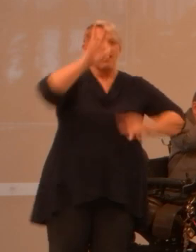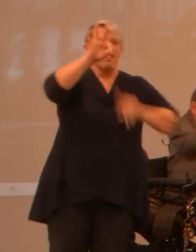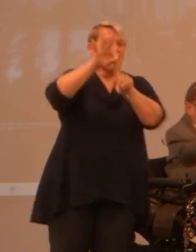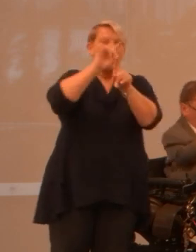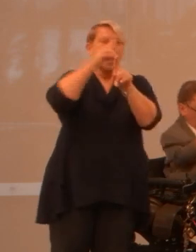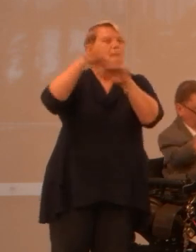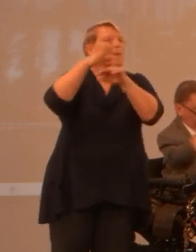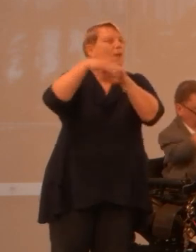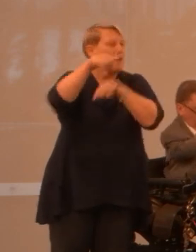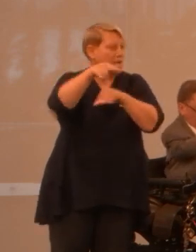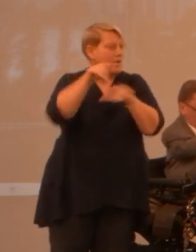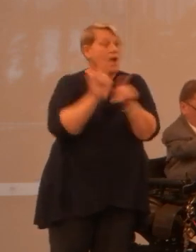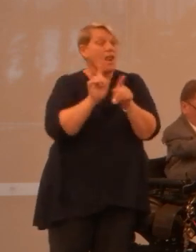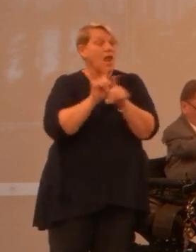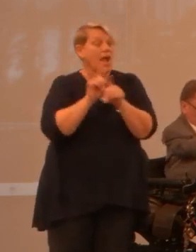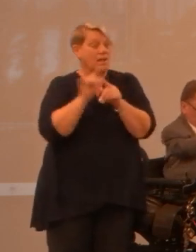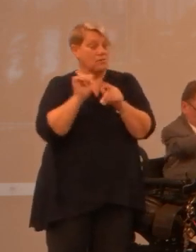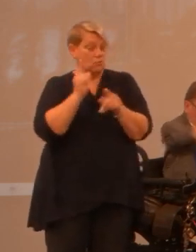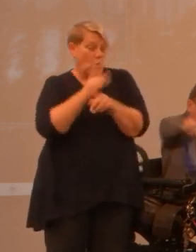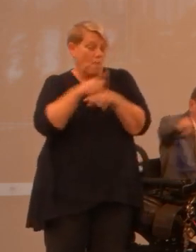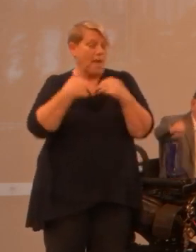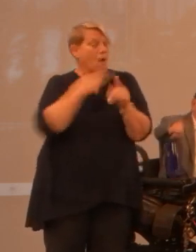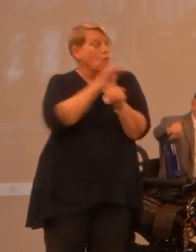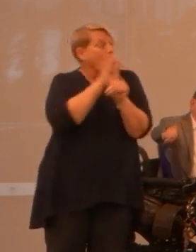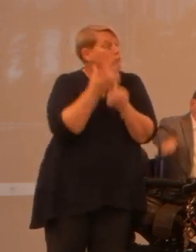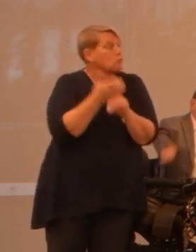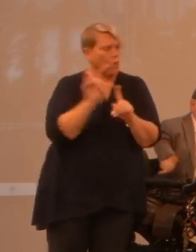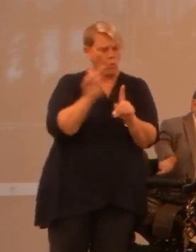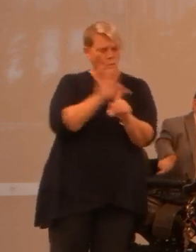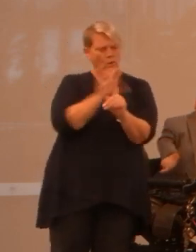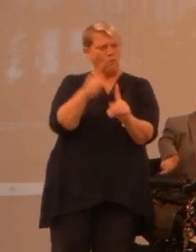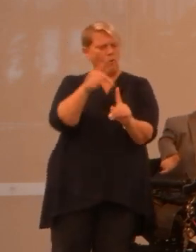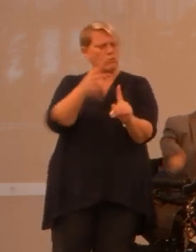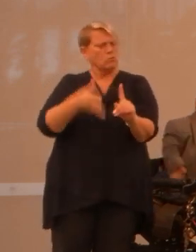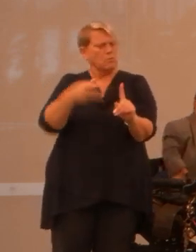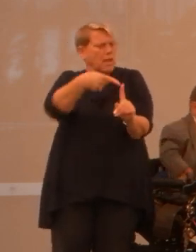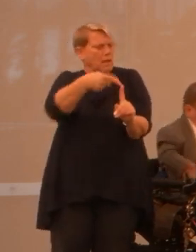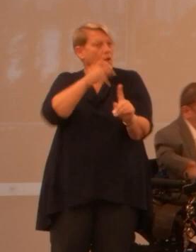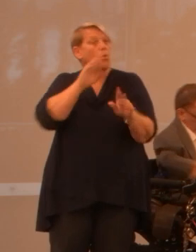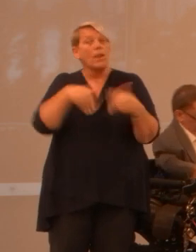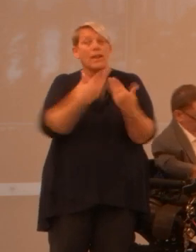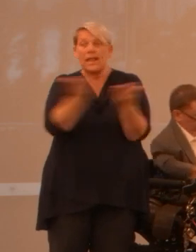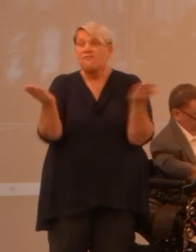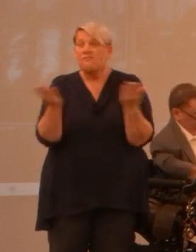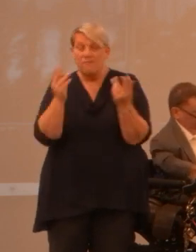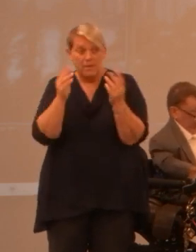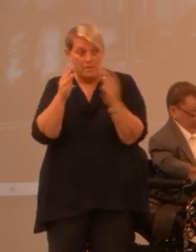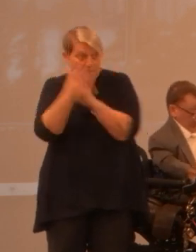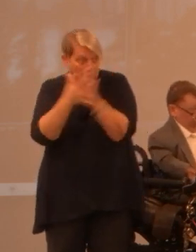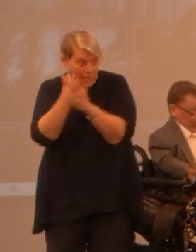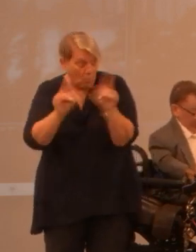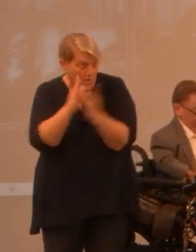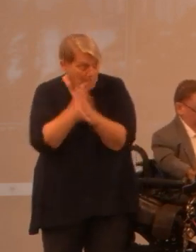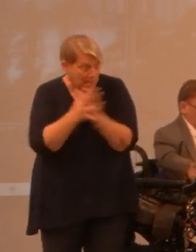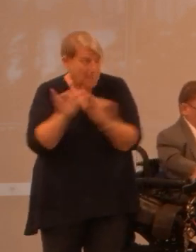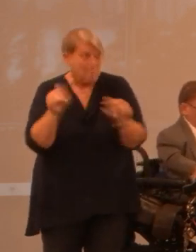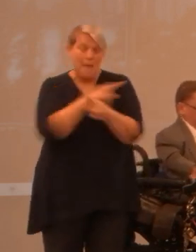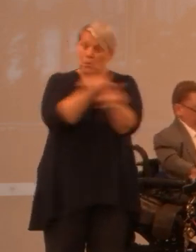Next the old fellas told us about our culture, what is culture. I'm going to give you a couple definitions of what I think culture is, you may agree, and you